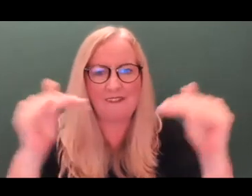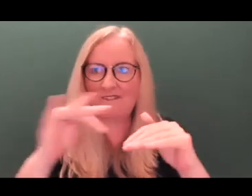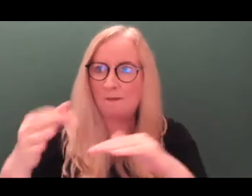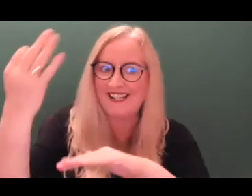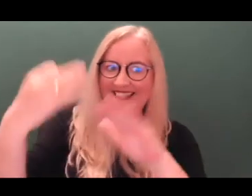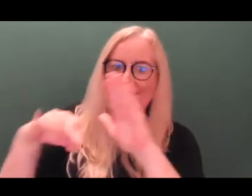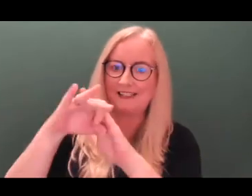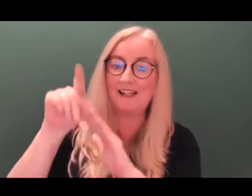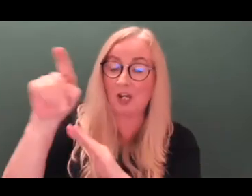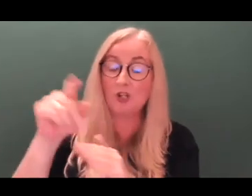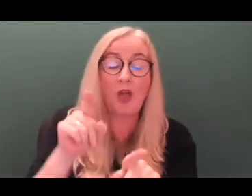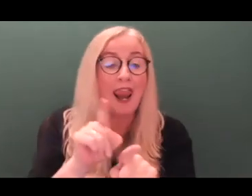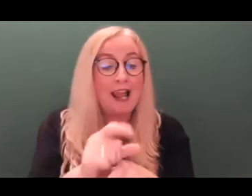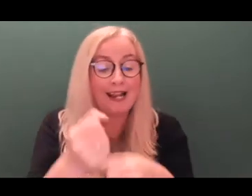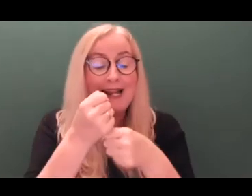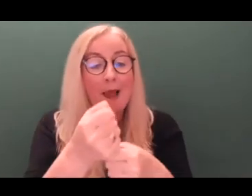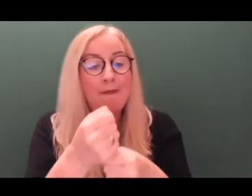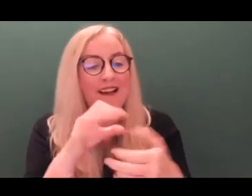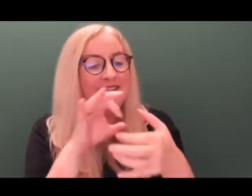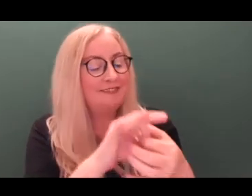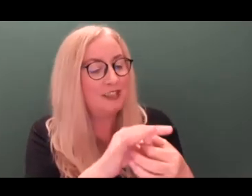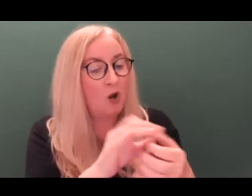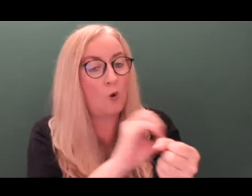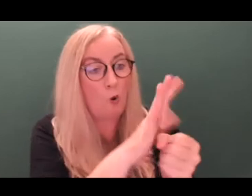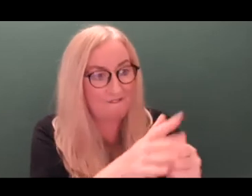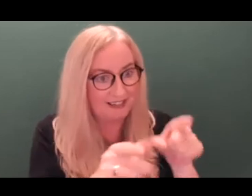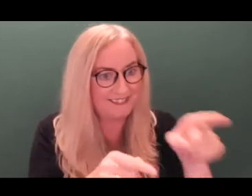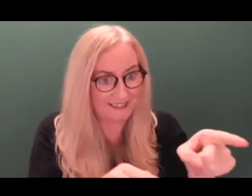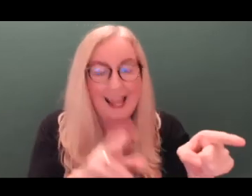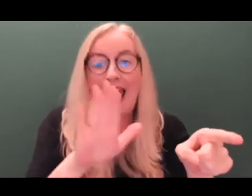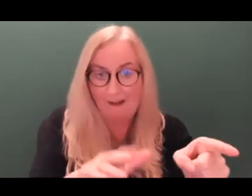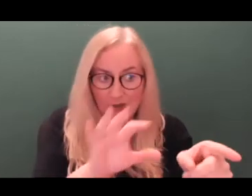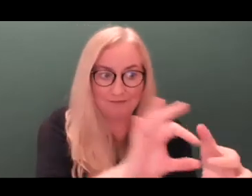COVID has to be replicated to some extent around this legislation, because it's so